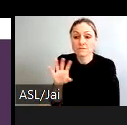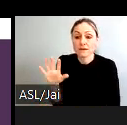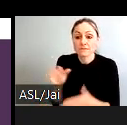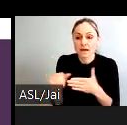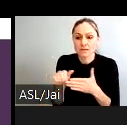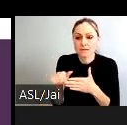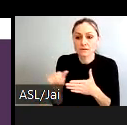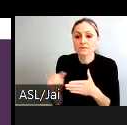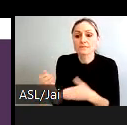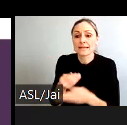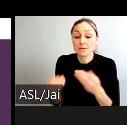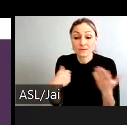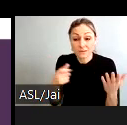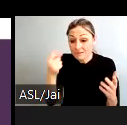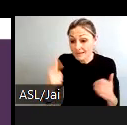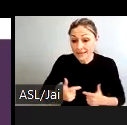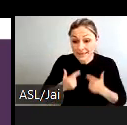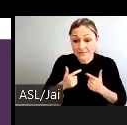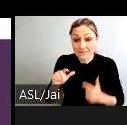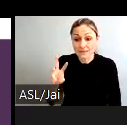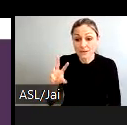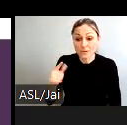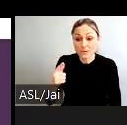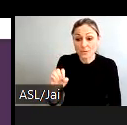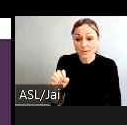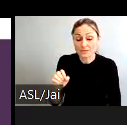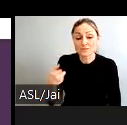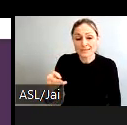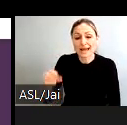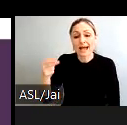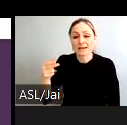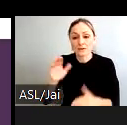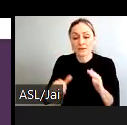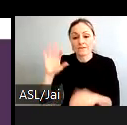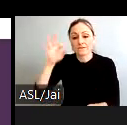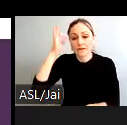Note that a living wage may be and is in this case higher than local or minimum wage standards.